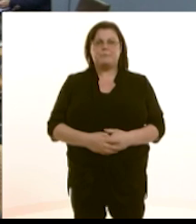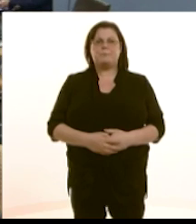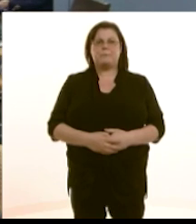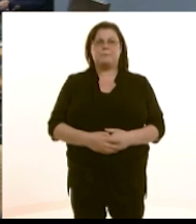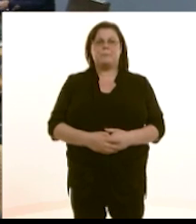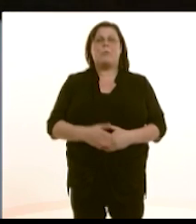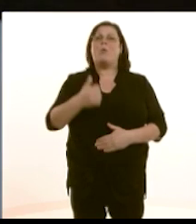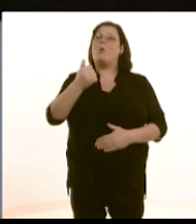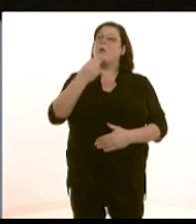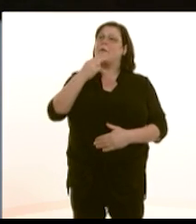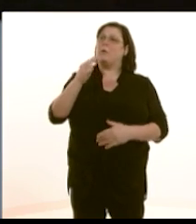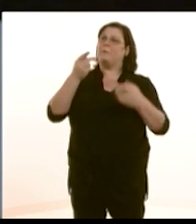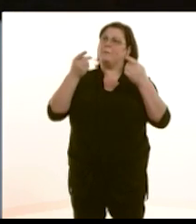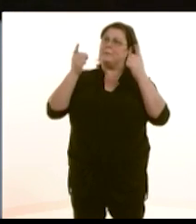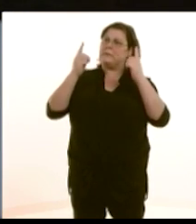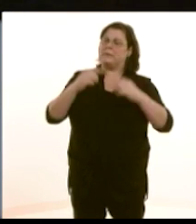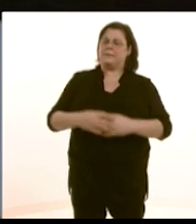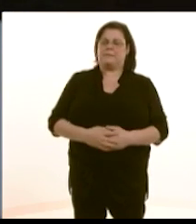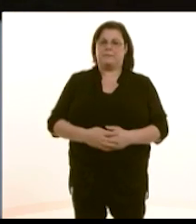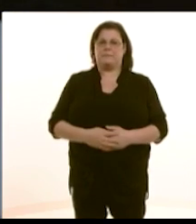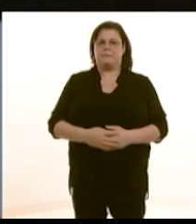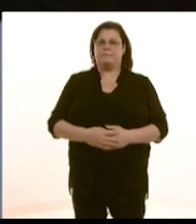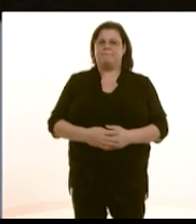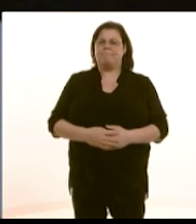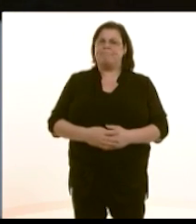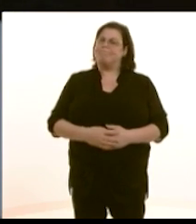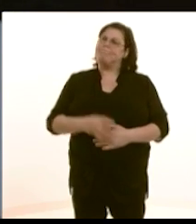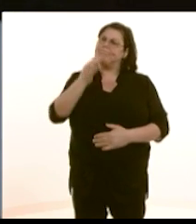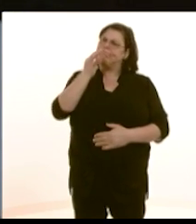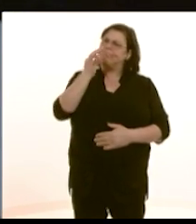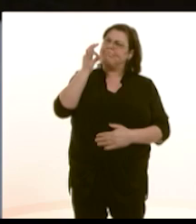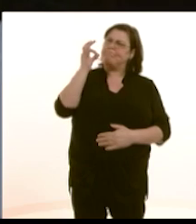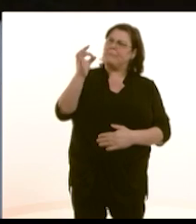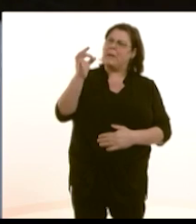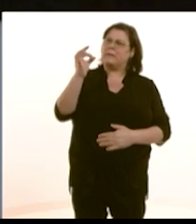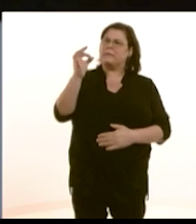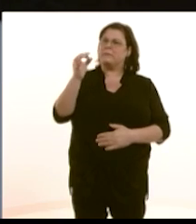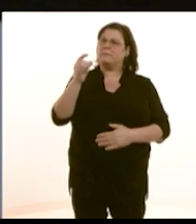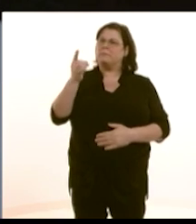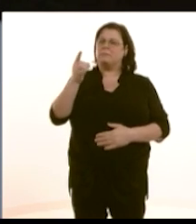Cymru i wellaír ddarpariaeth o ofal cymdeithasol yng Nghymru? OAQ(4)2661(FM)